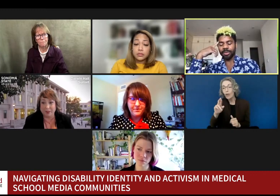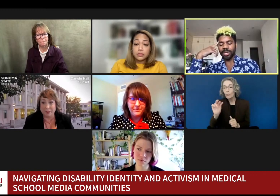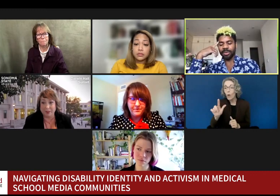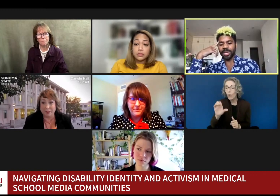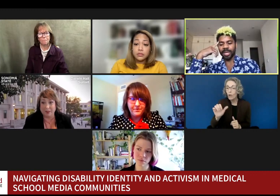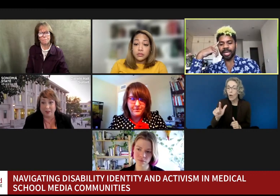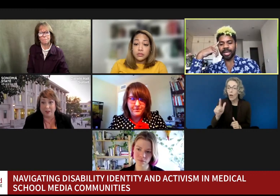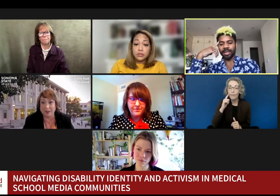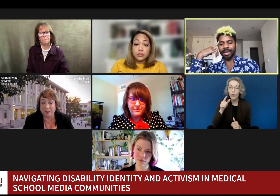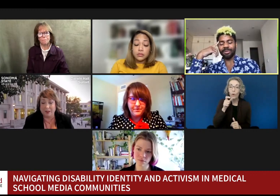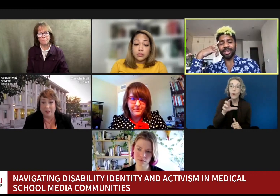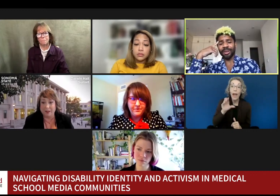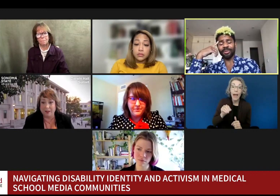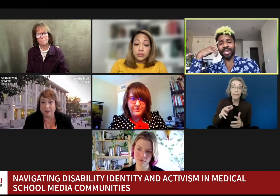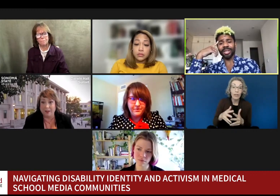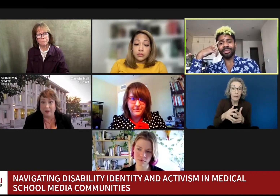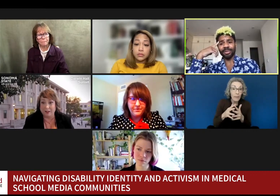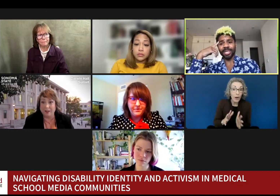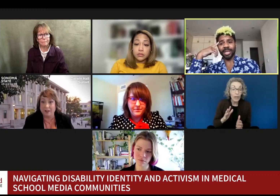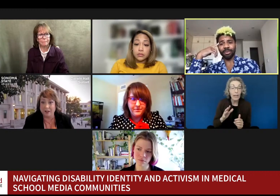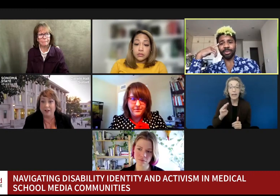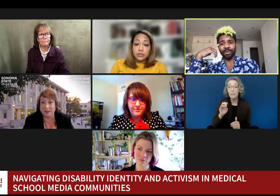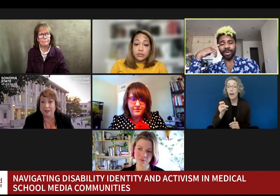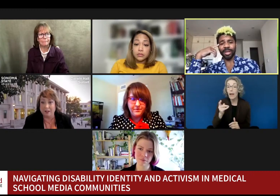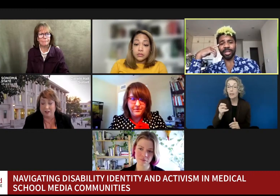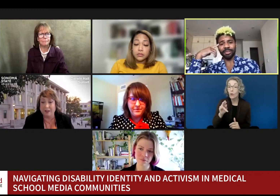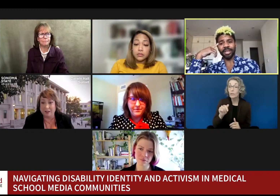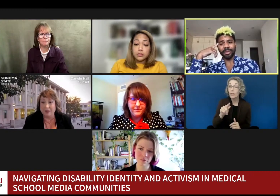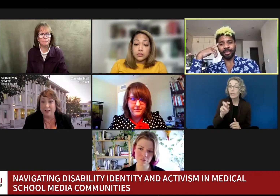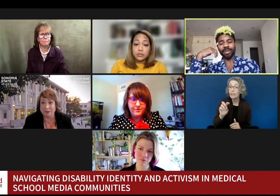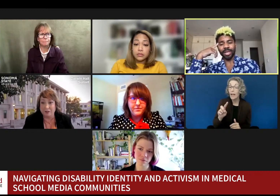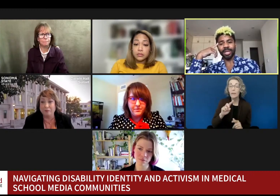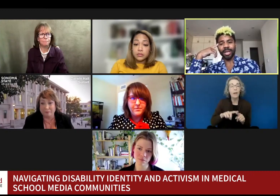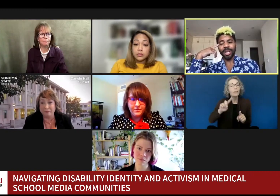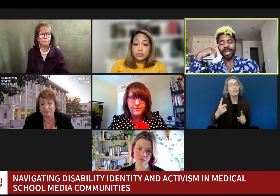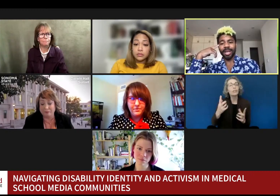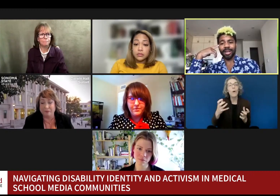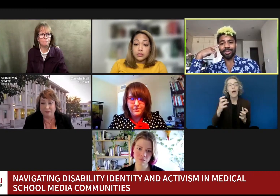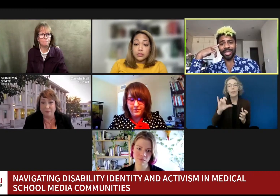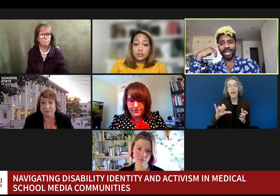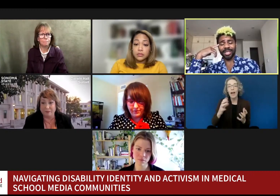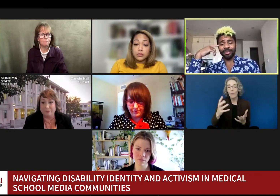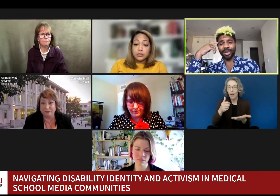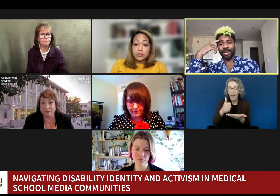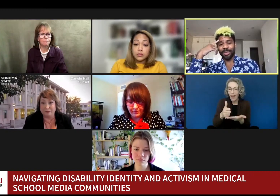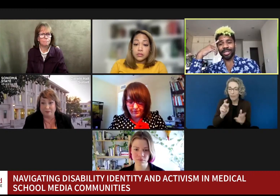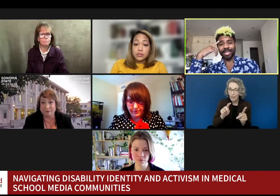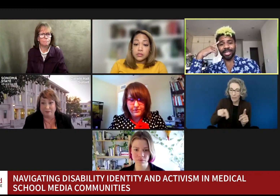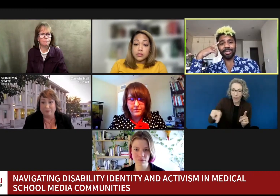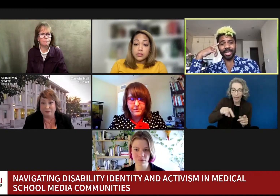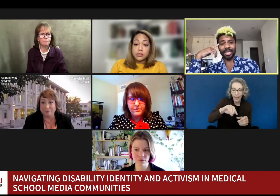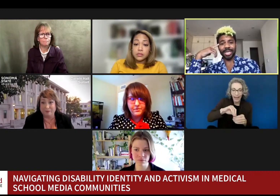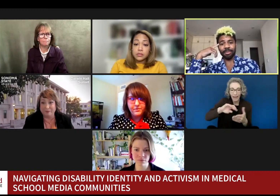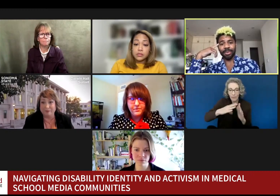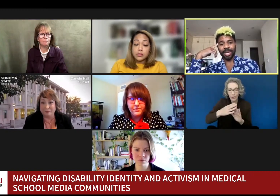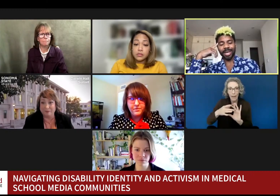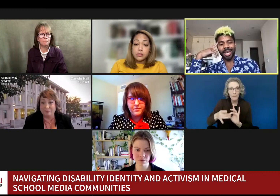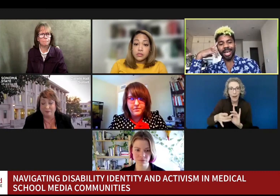that was all I wanted was to help people bond and find community. So that liberated me to see those things happening.